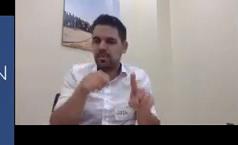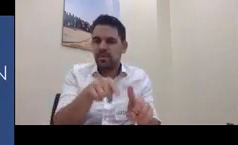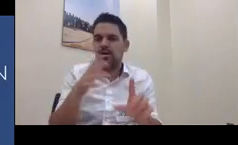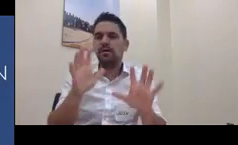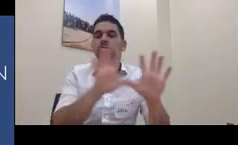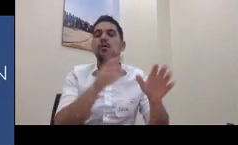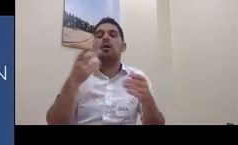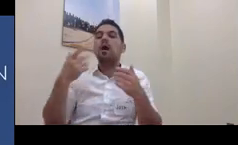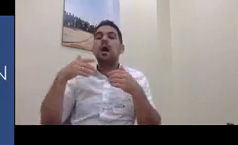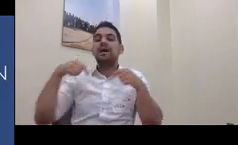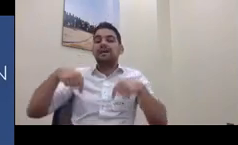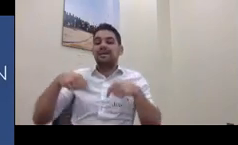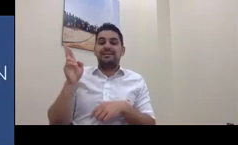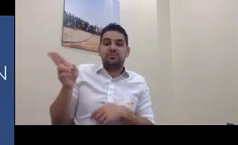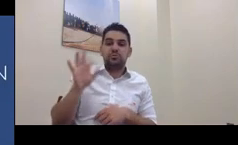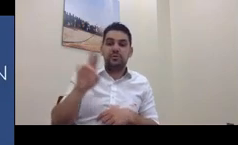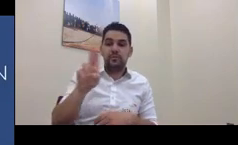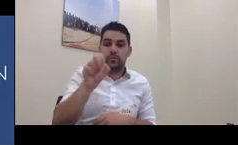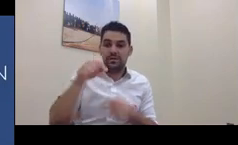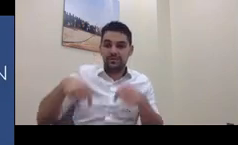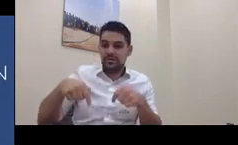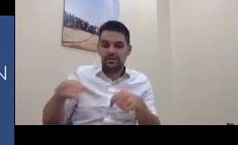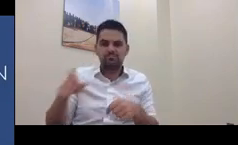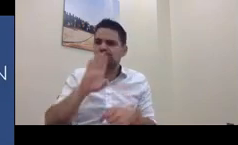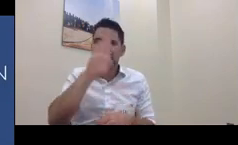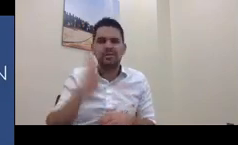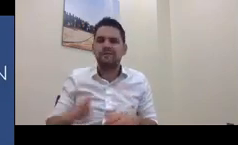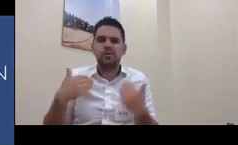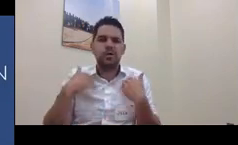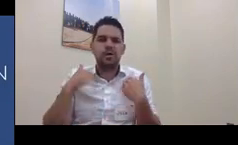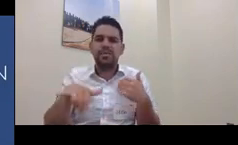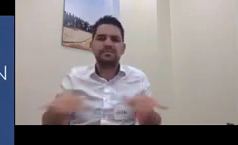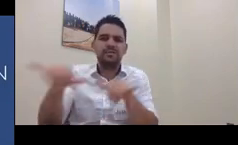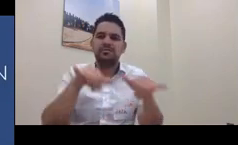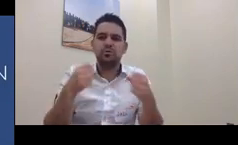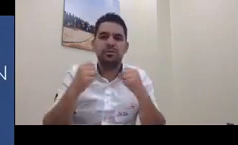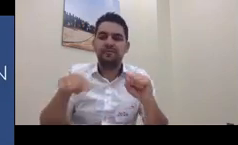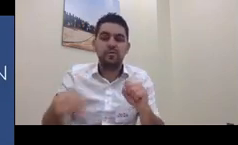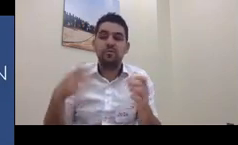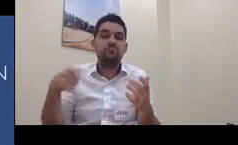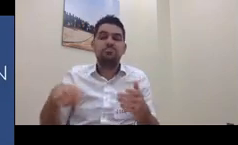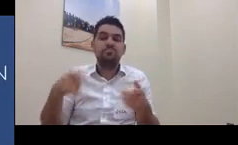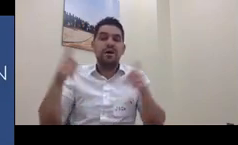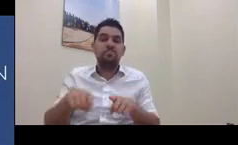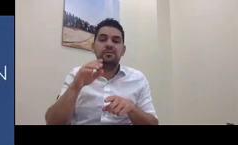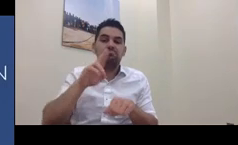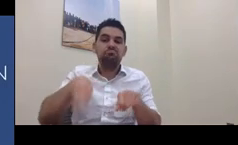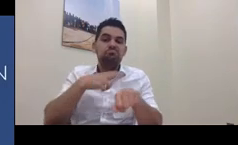There's a little bit of; there's issues with that. The history of the United States is that they never had that standardization effort.